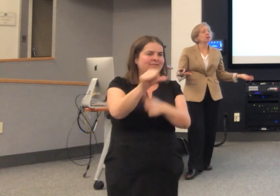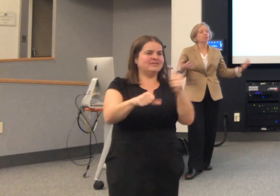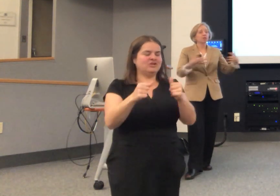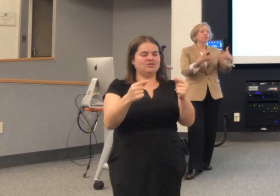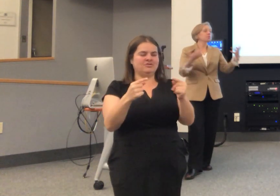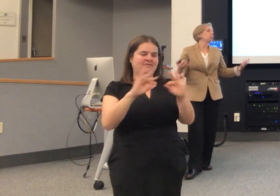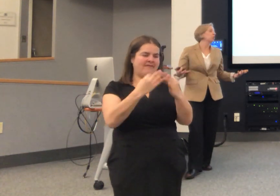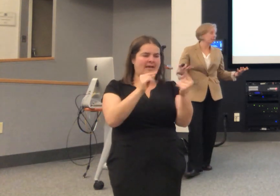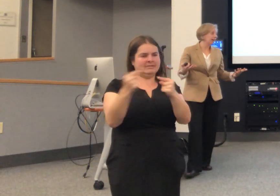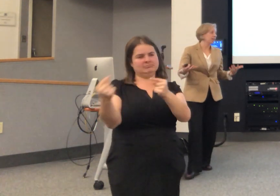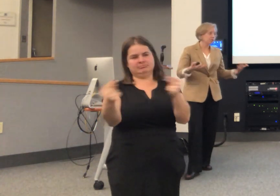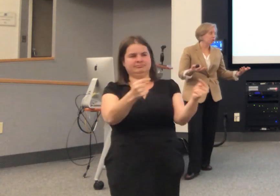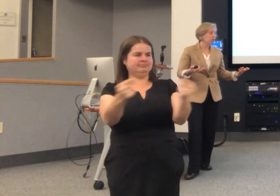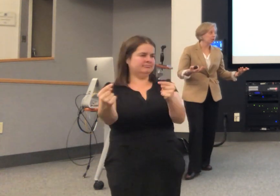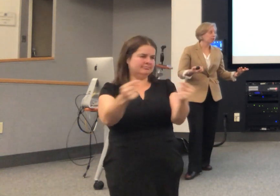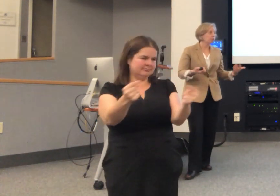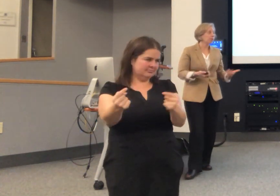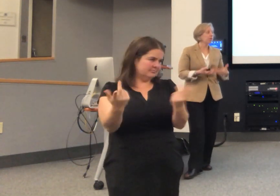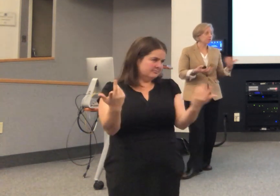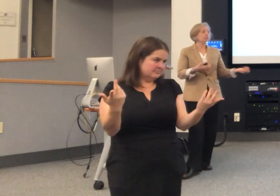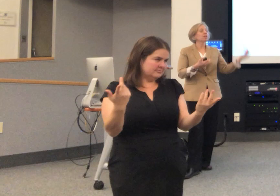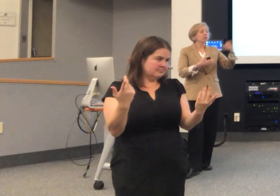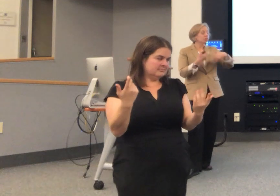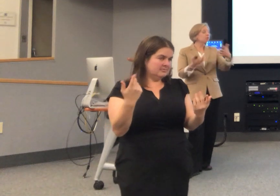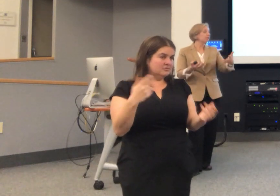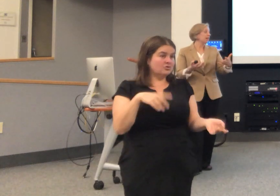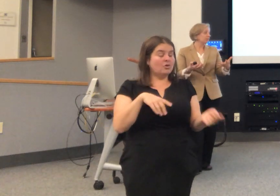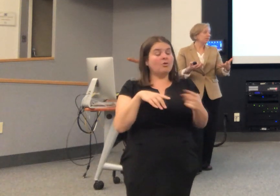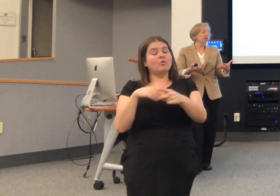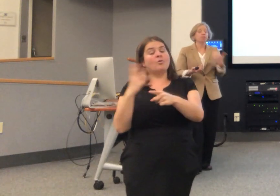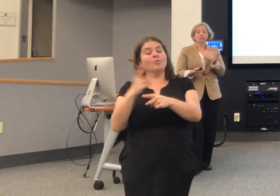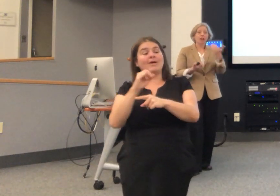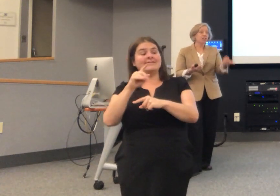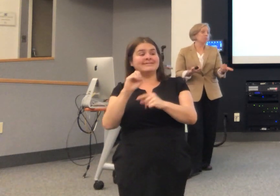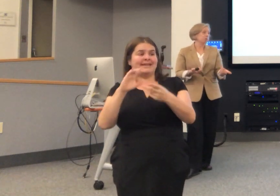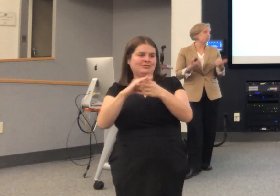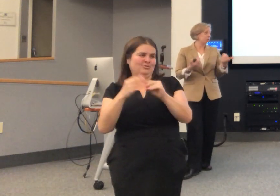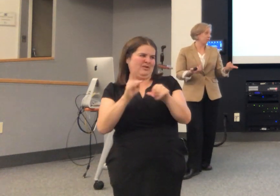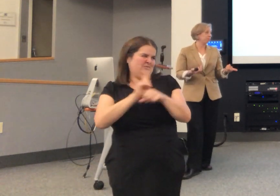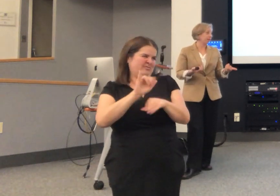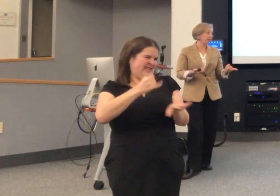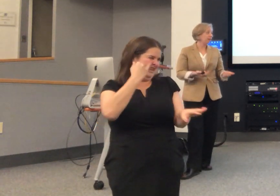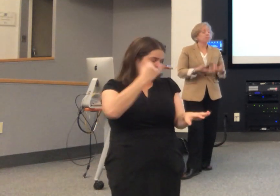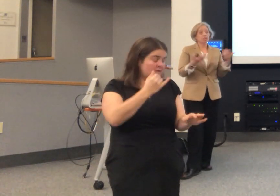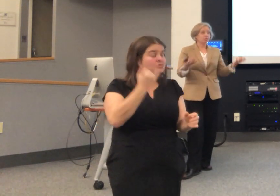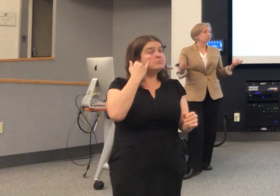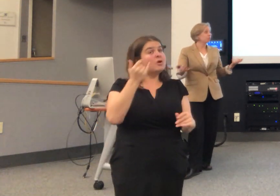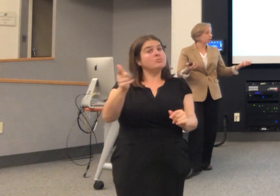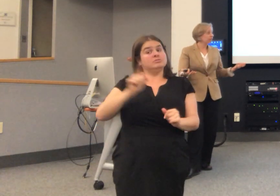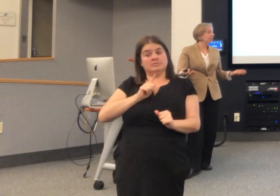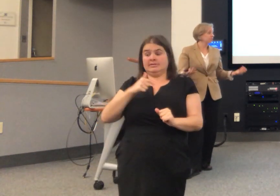in love from warring gangs in New York. Well, that was using that idea. If I'd come up with a play based on two warring gangs